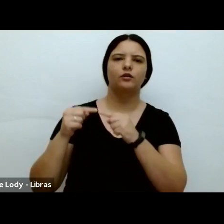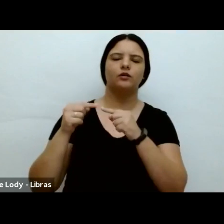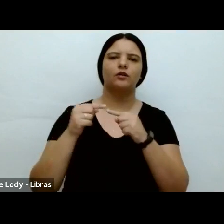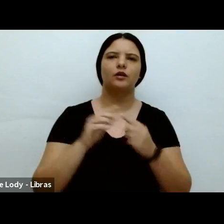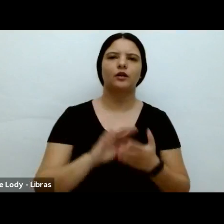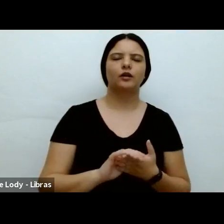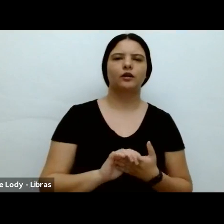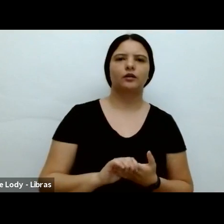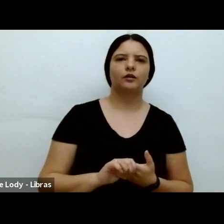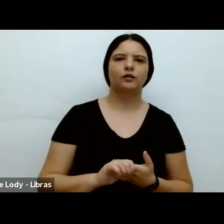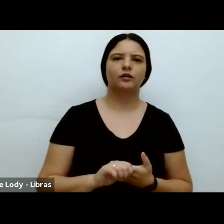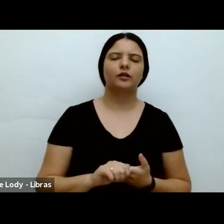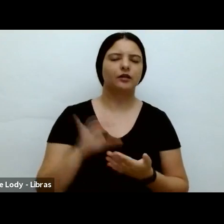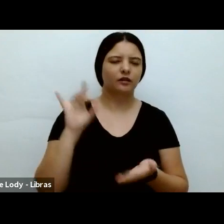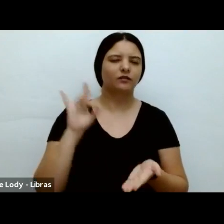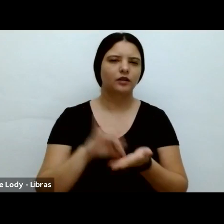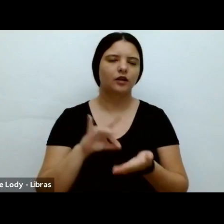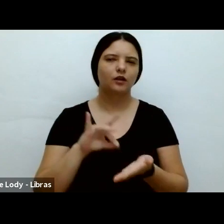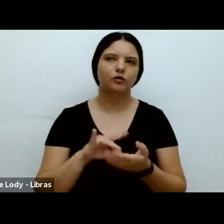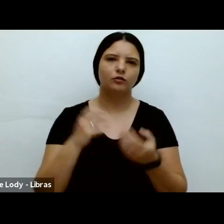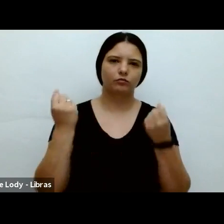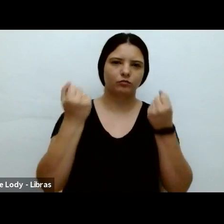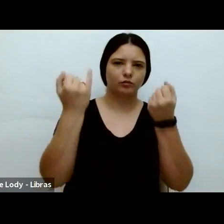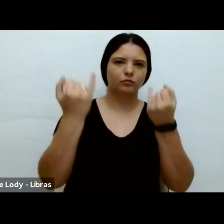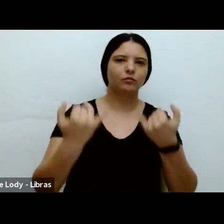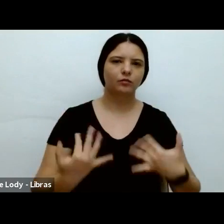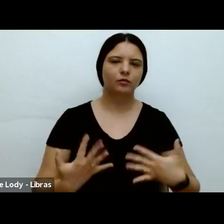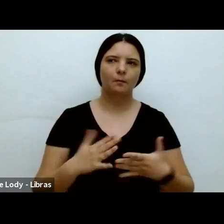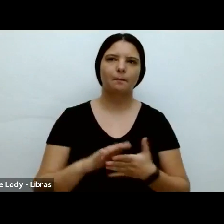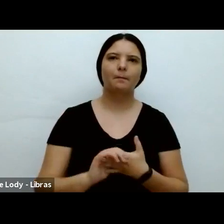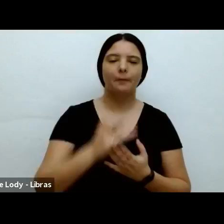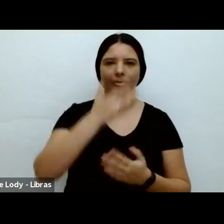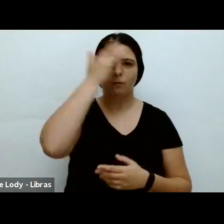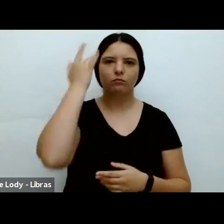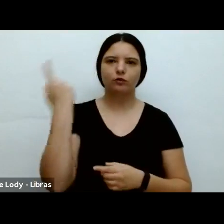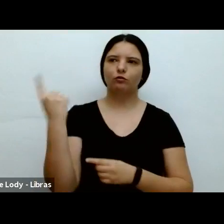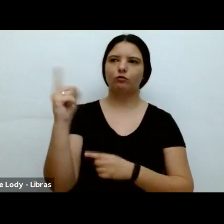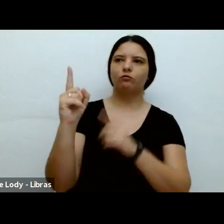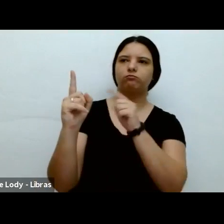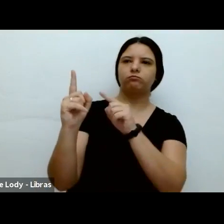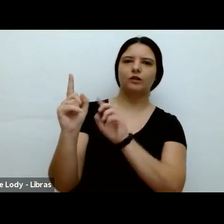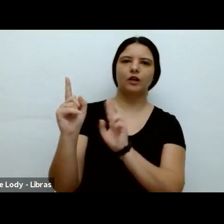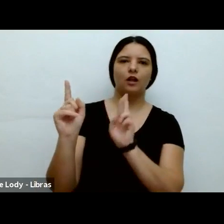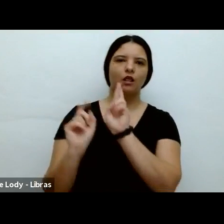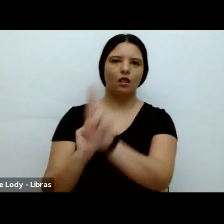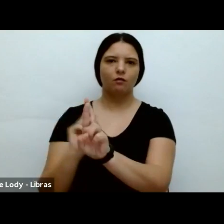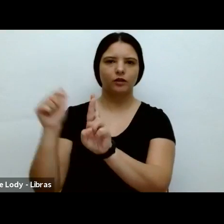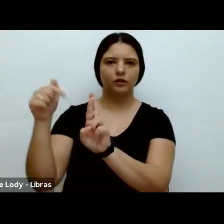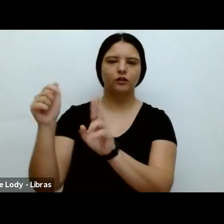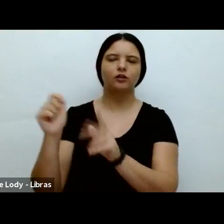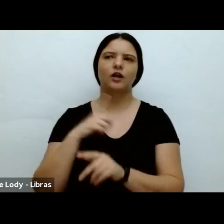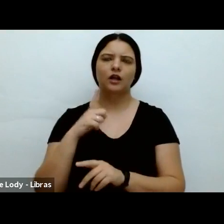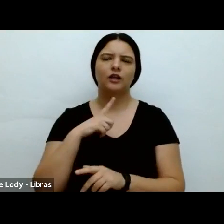organization or. a person a person or a person person, representing is this. atisfied with the satisfied with the status quo for